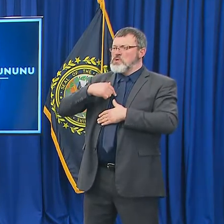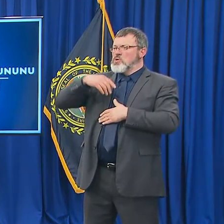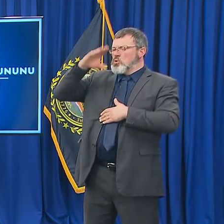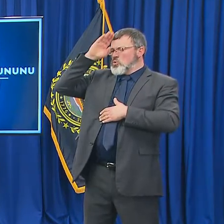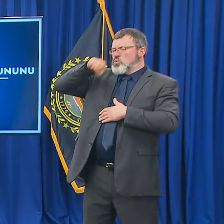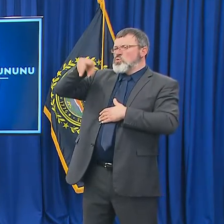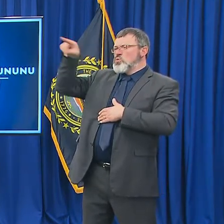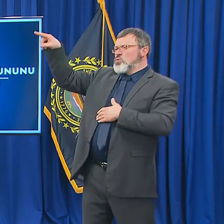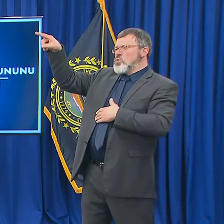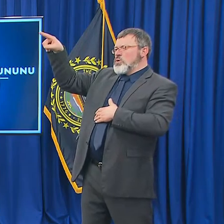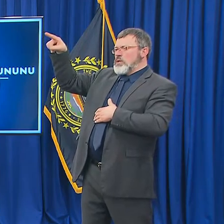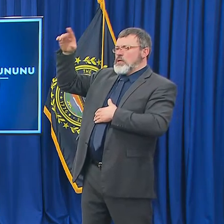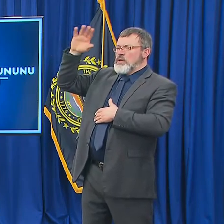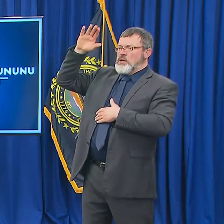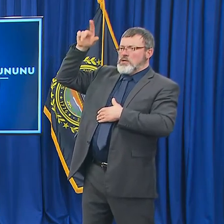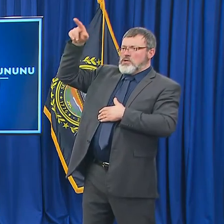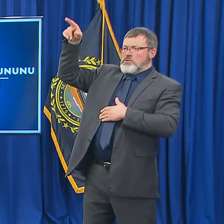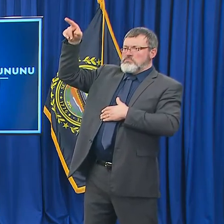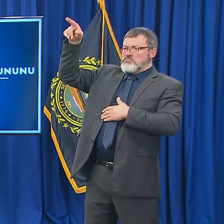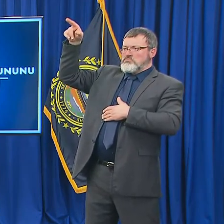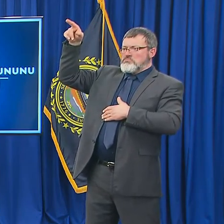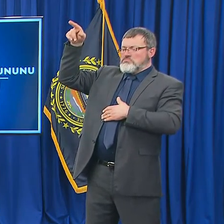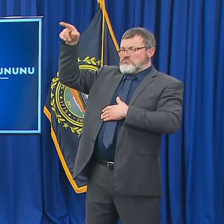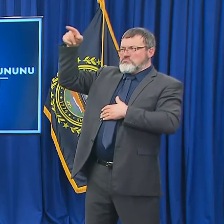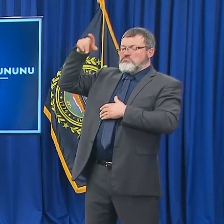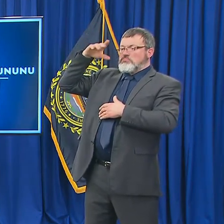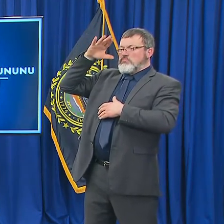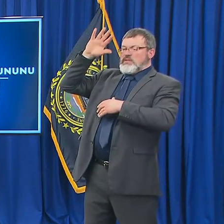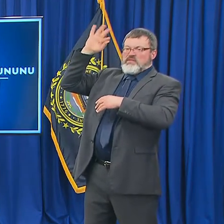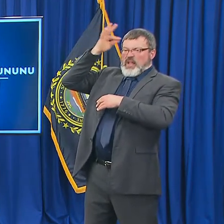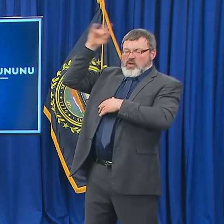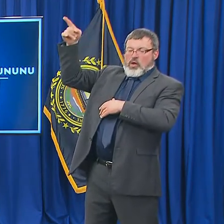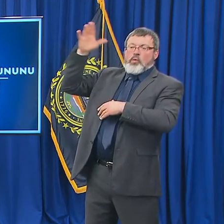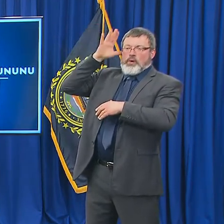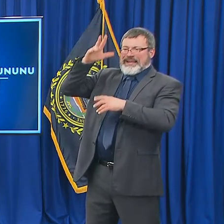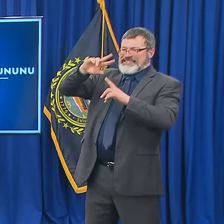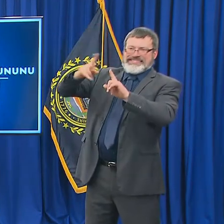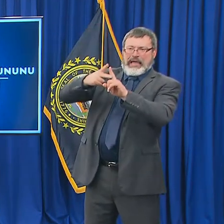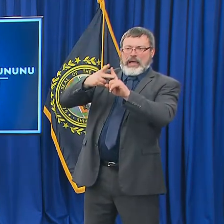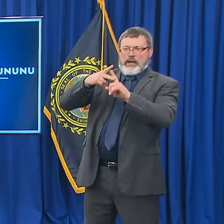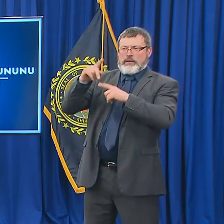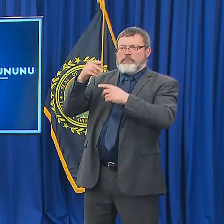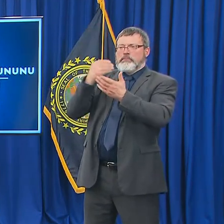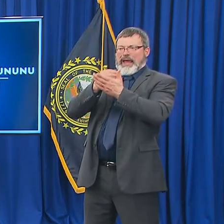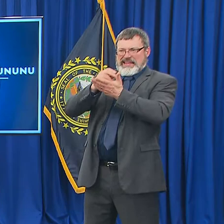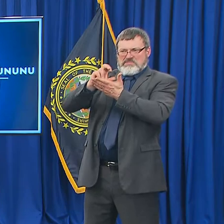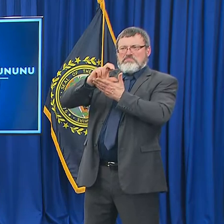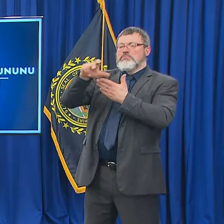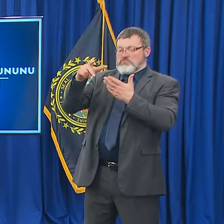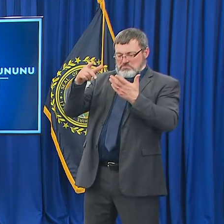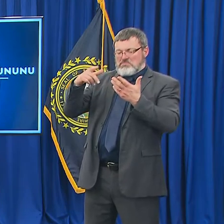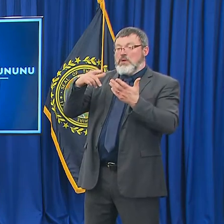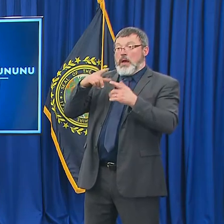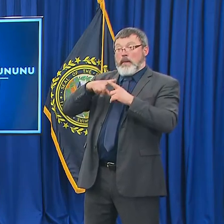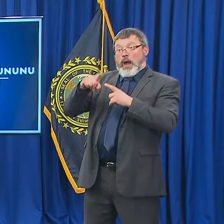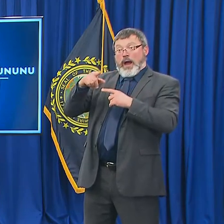available to us if we have to make tough decisions in other areas. We'll do that. This is a top priority obviously for the state.